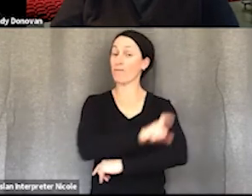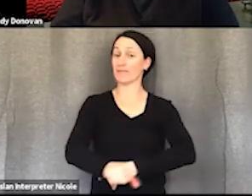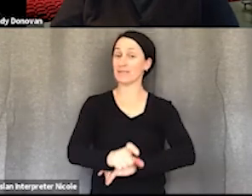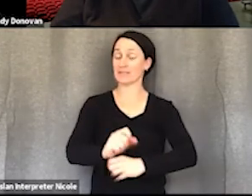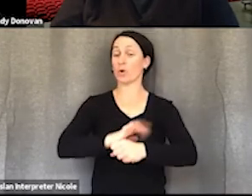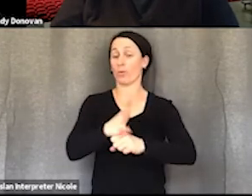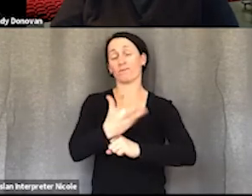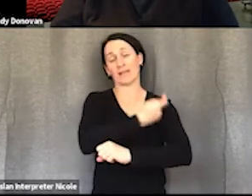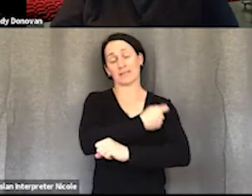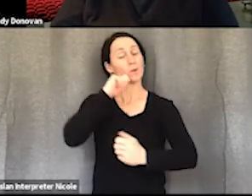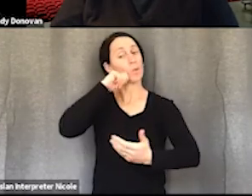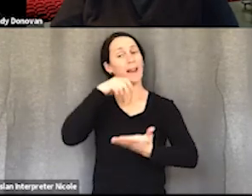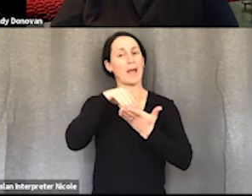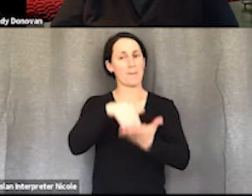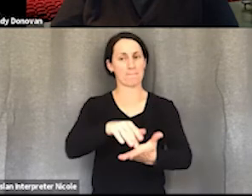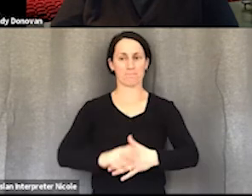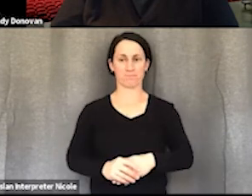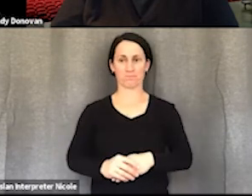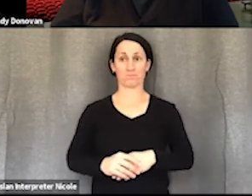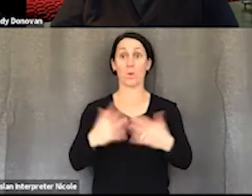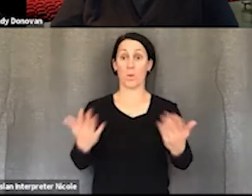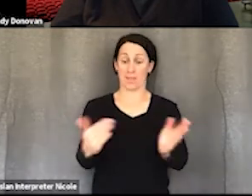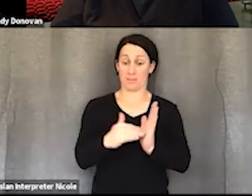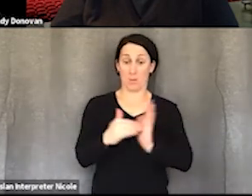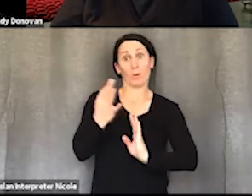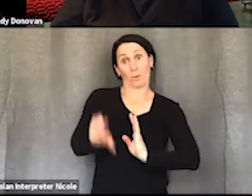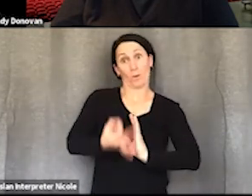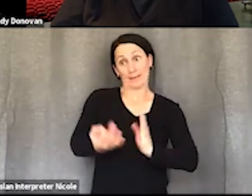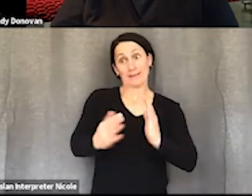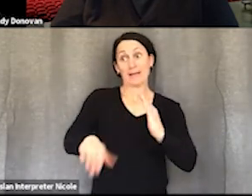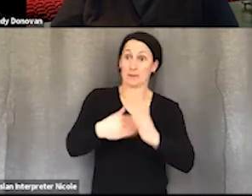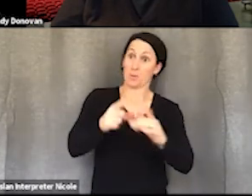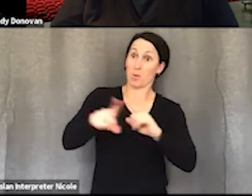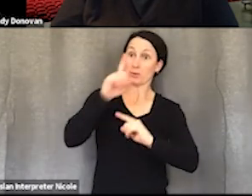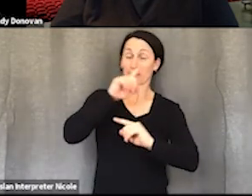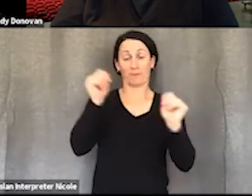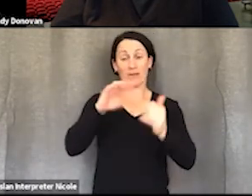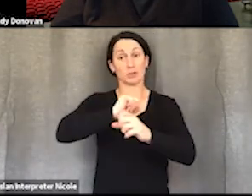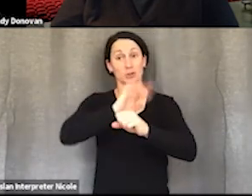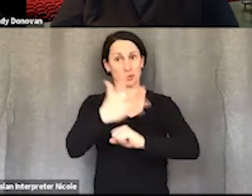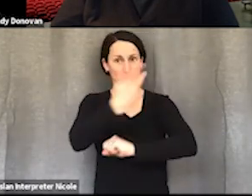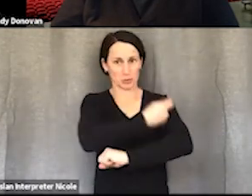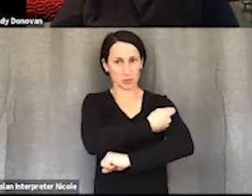In the meantime, while we wait for vaccination, COVID safety continues to be important and I know